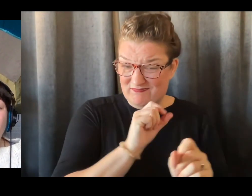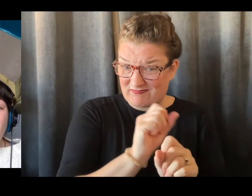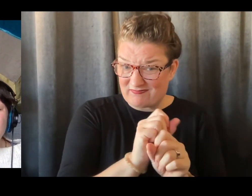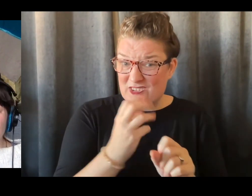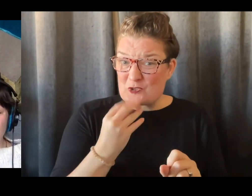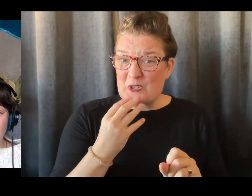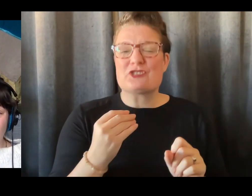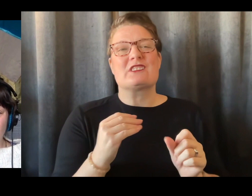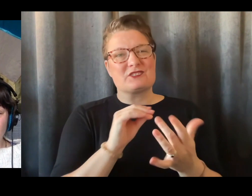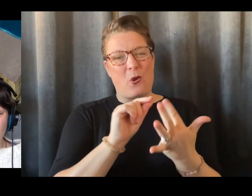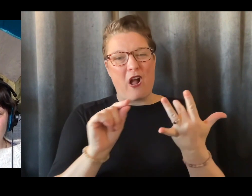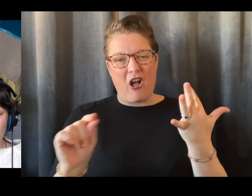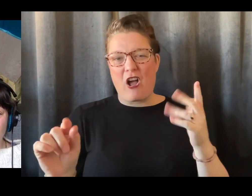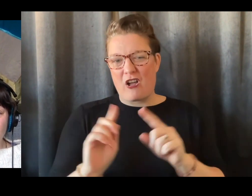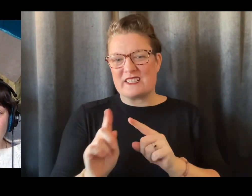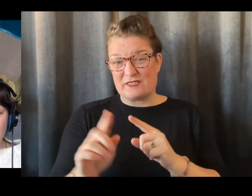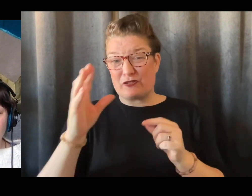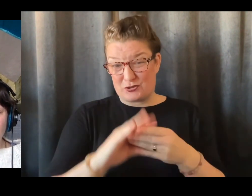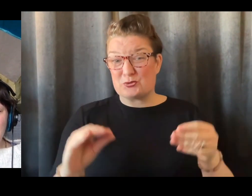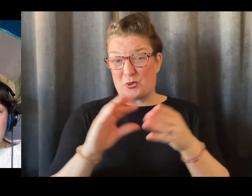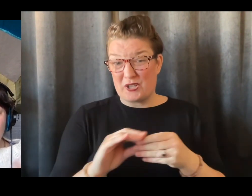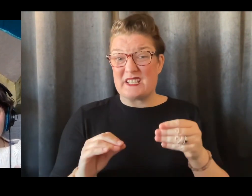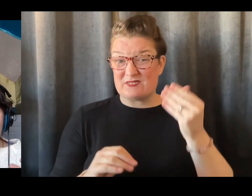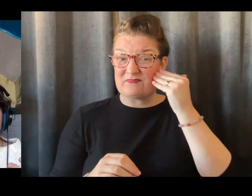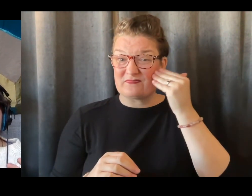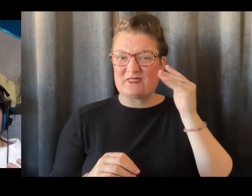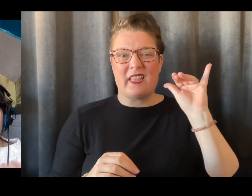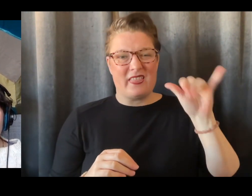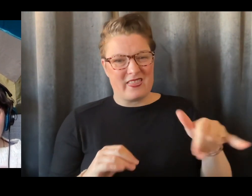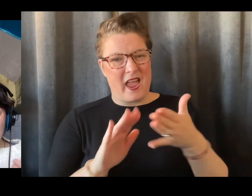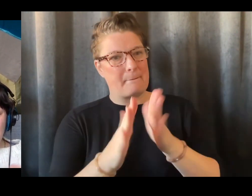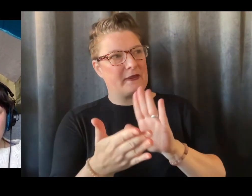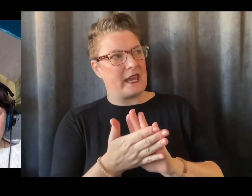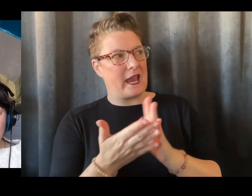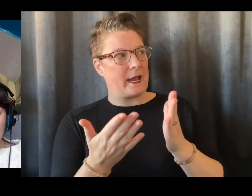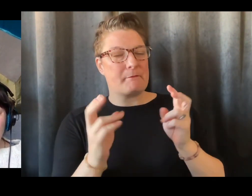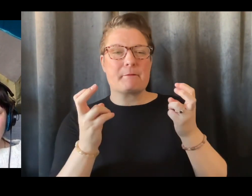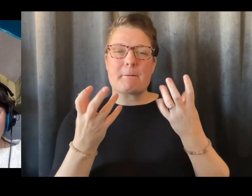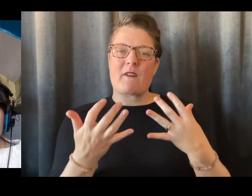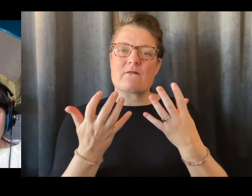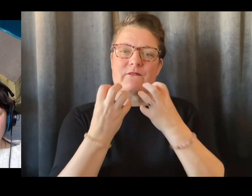Nomy: Mm-hmm. Rebekah: And that became a values base for me, of everything that I do needs to